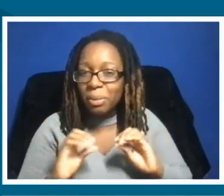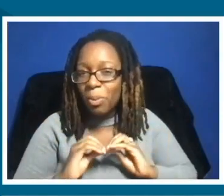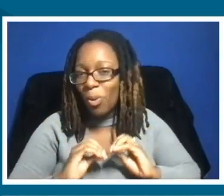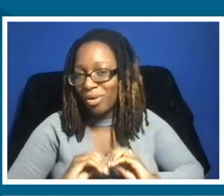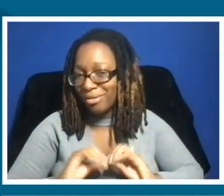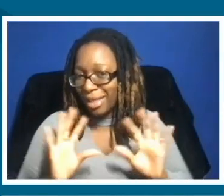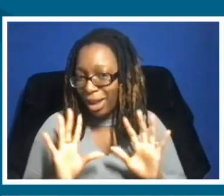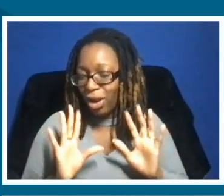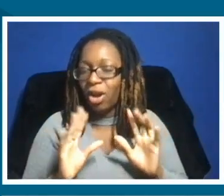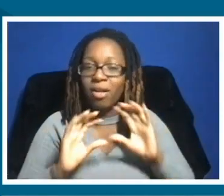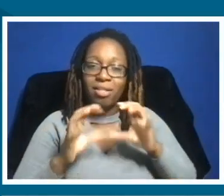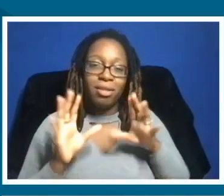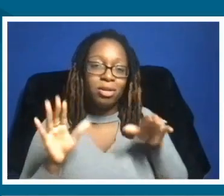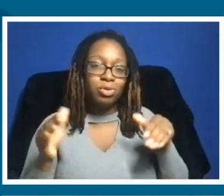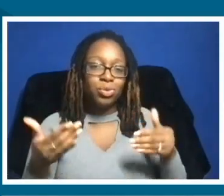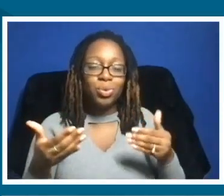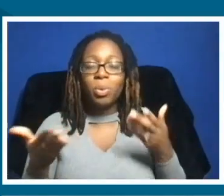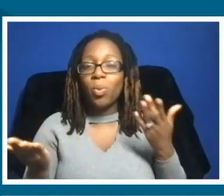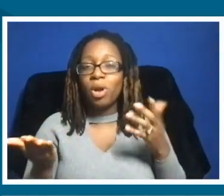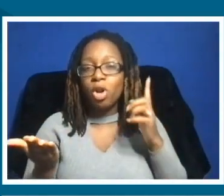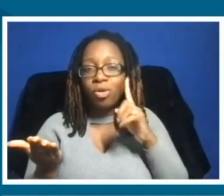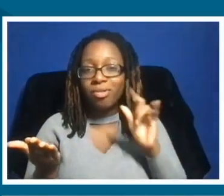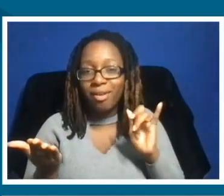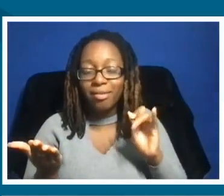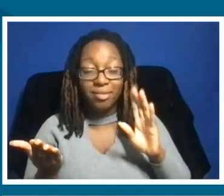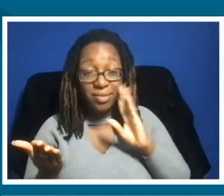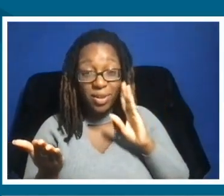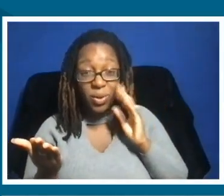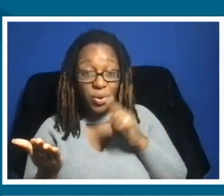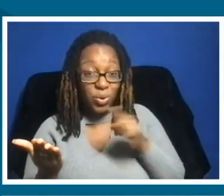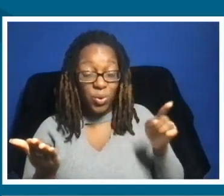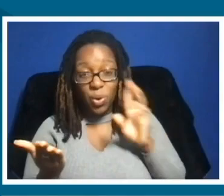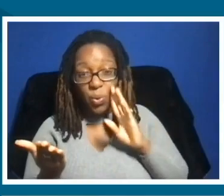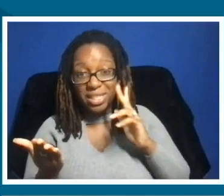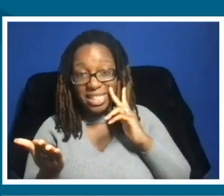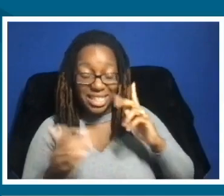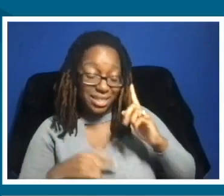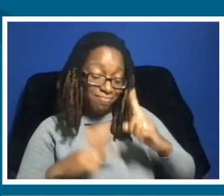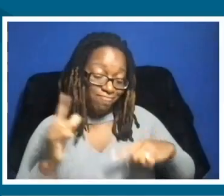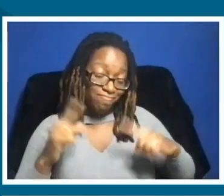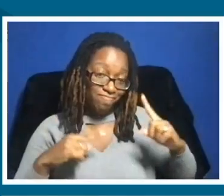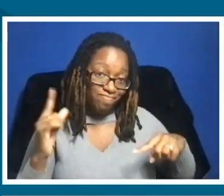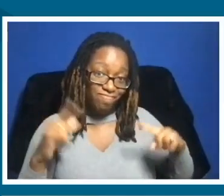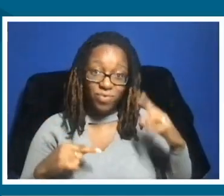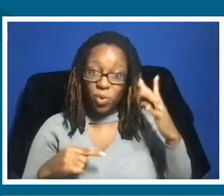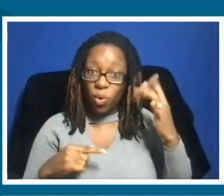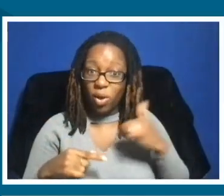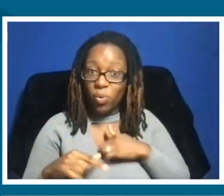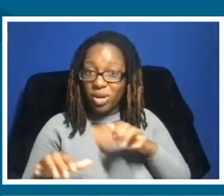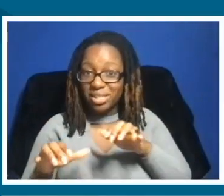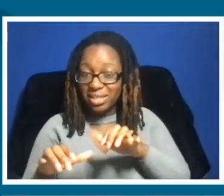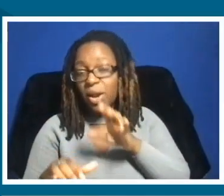and we know that you are all going to be able to see all sorts of ways why what